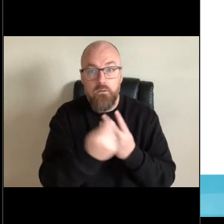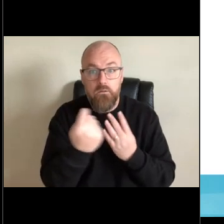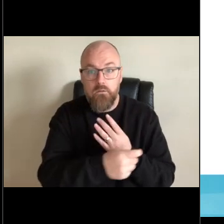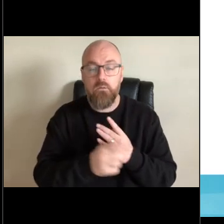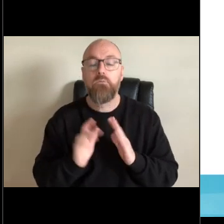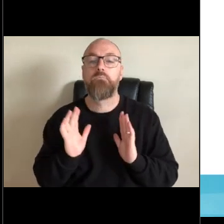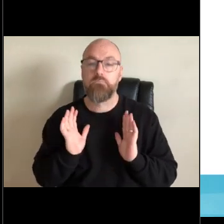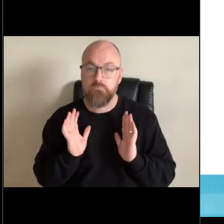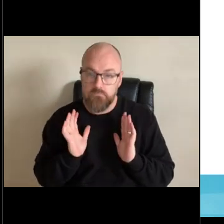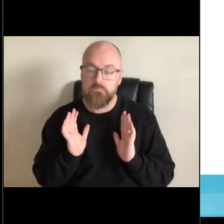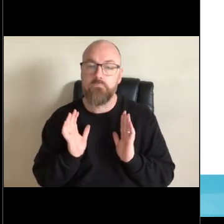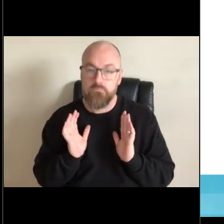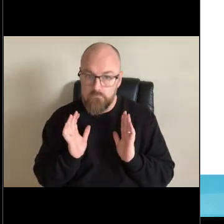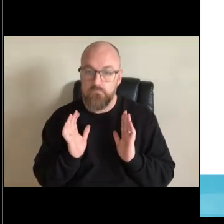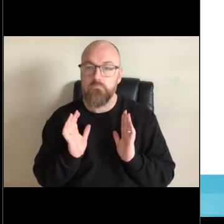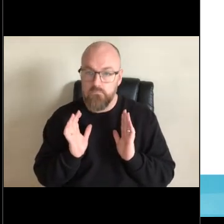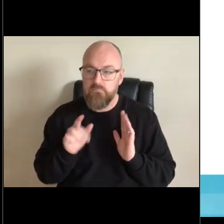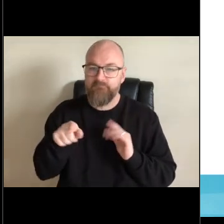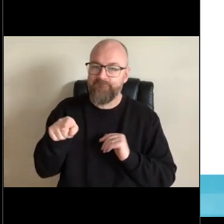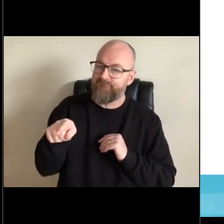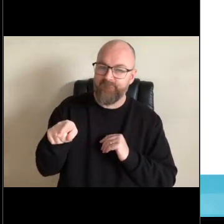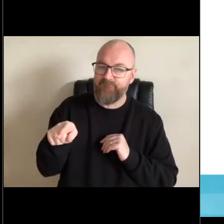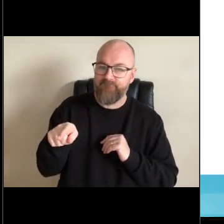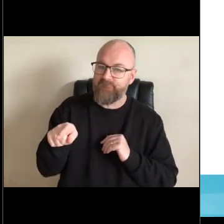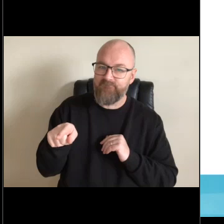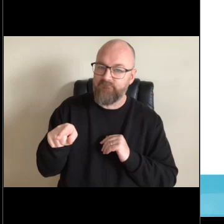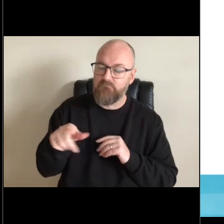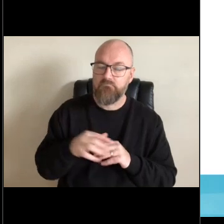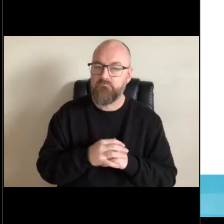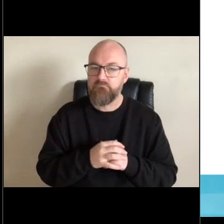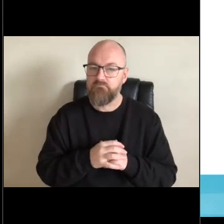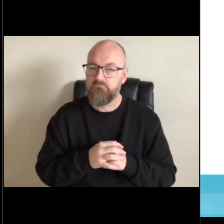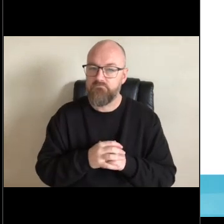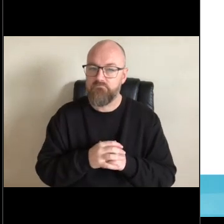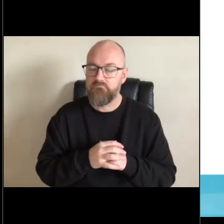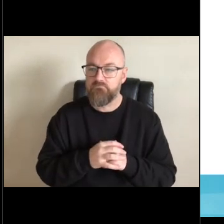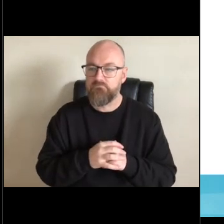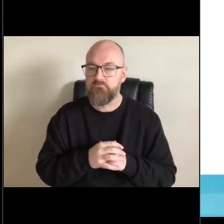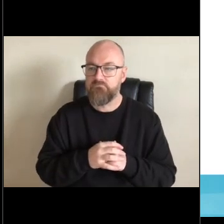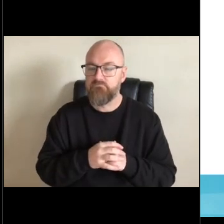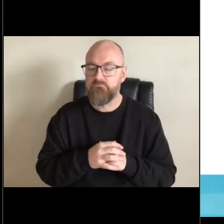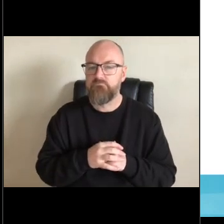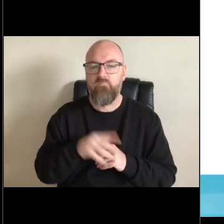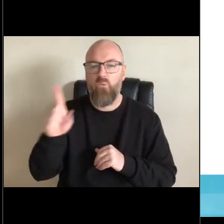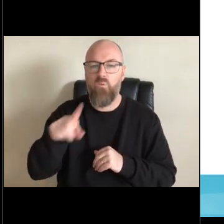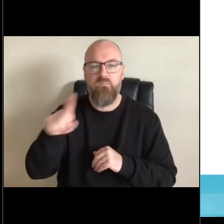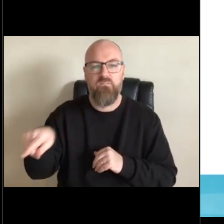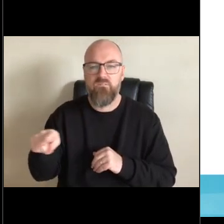or have what they think is a legitimate reason to restart a case it will need to be overseen